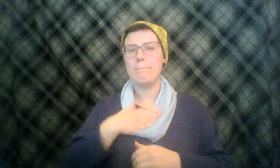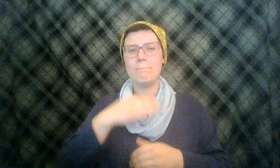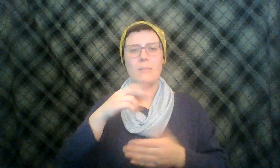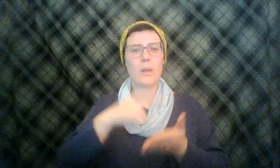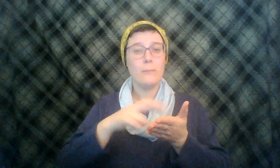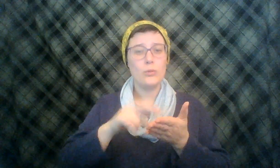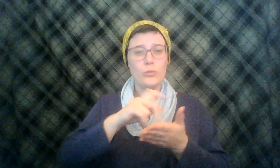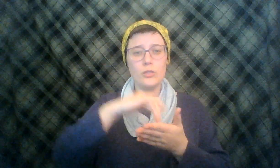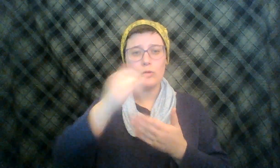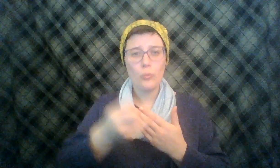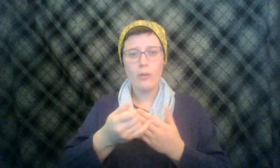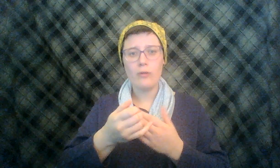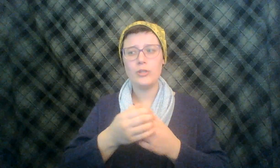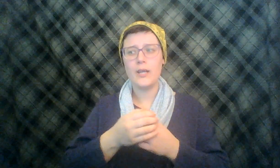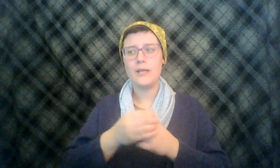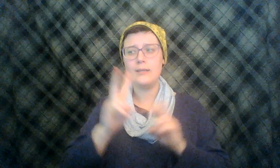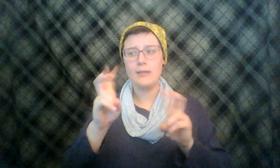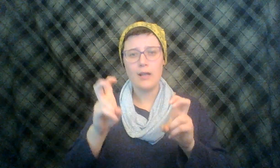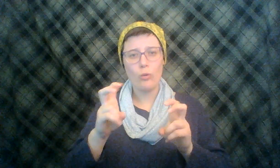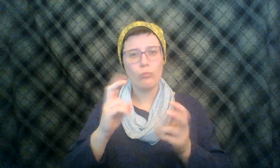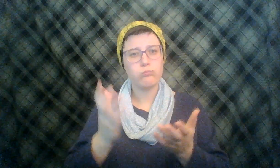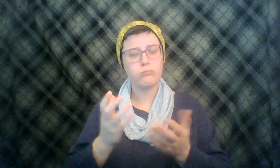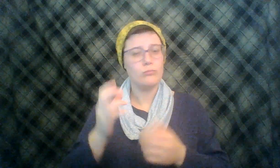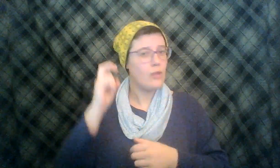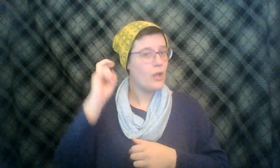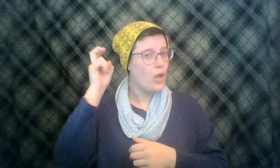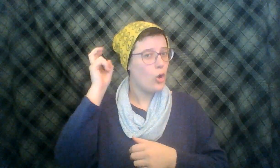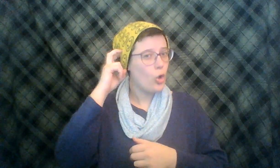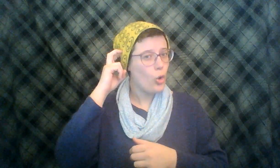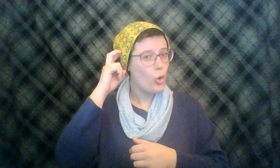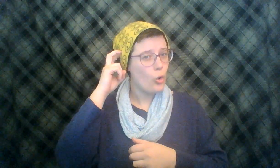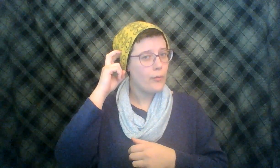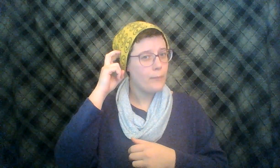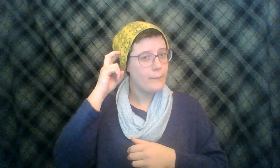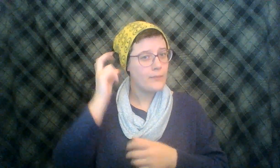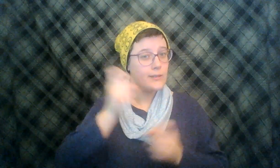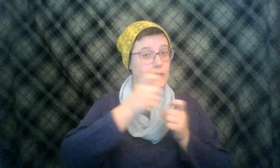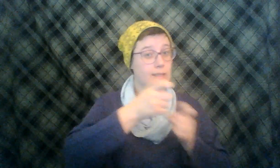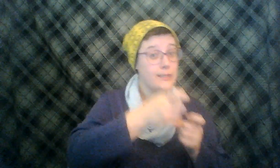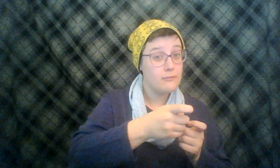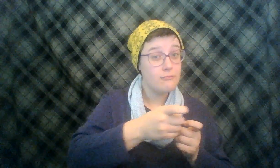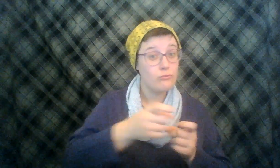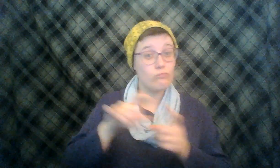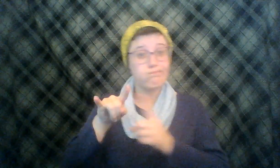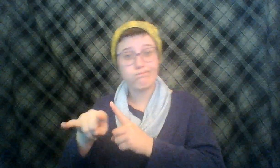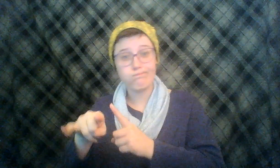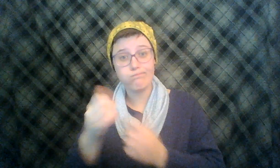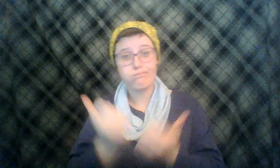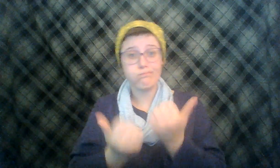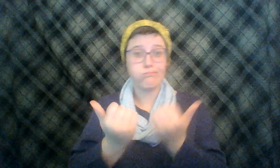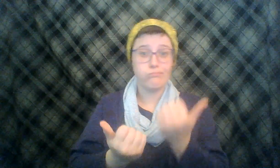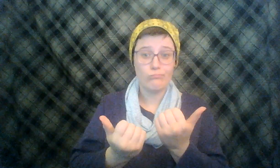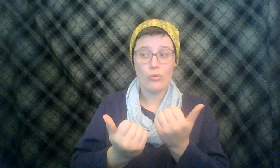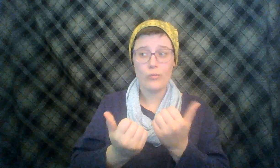My research project for this class, entitled “Cochlear Implants: Gift or Curse?”,